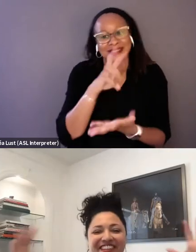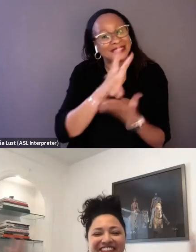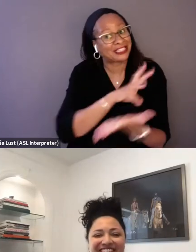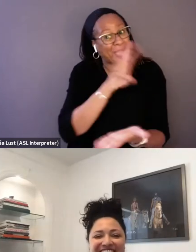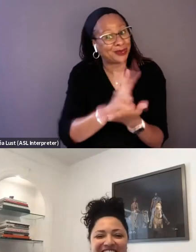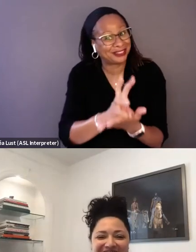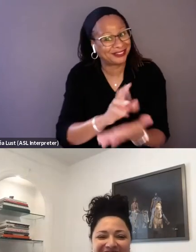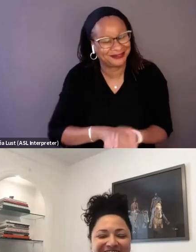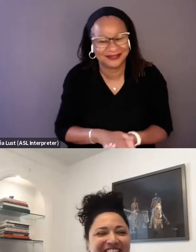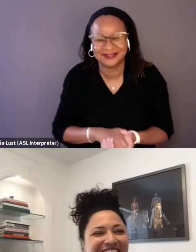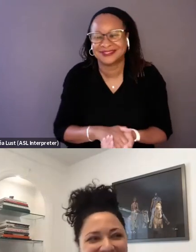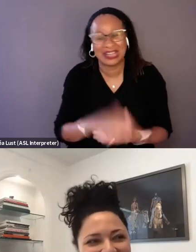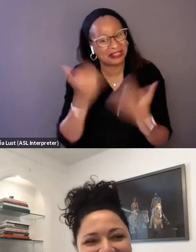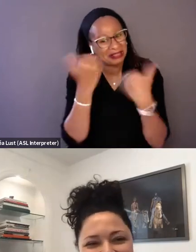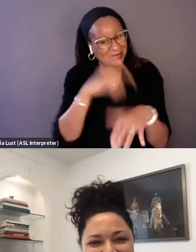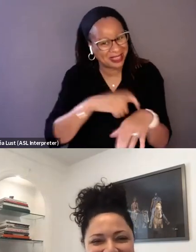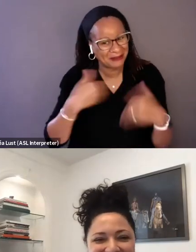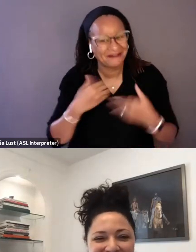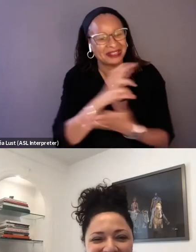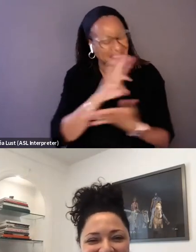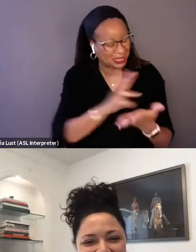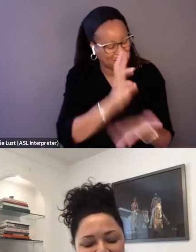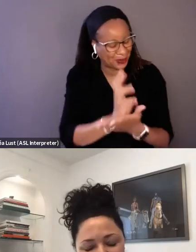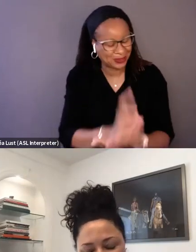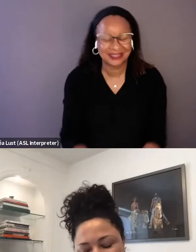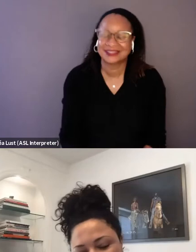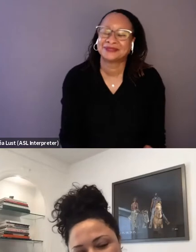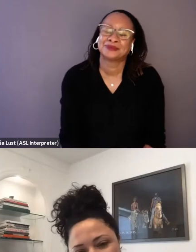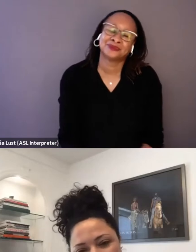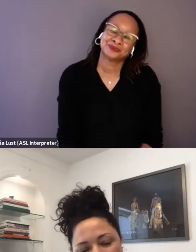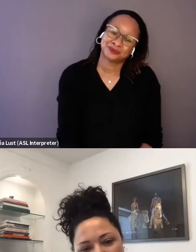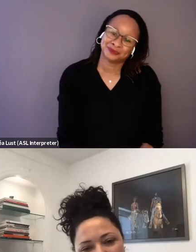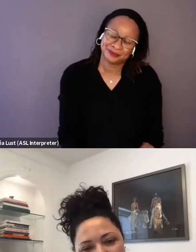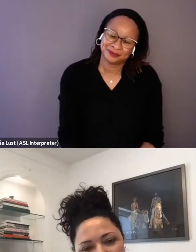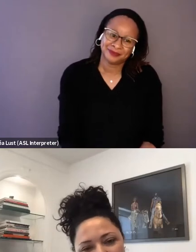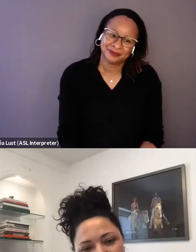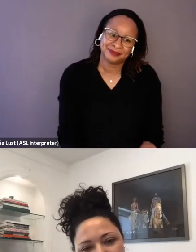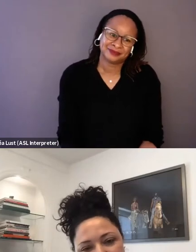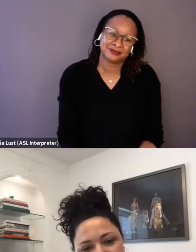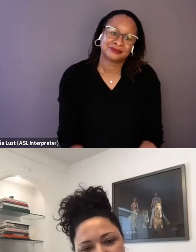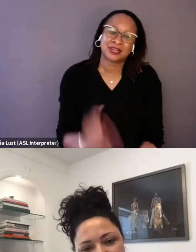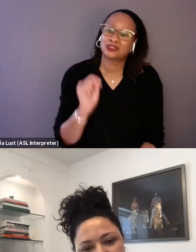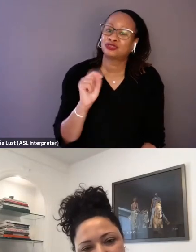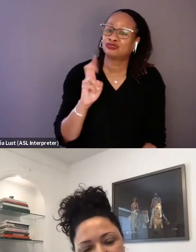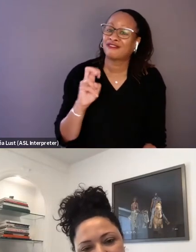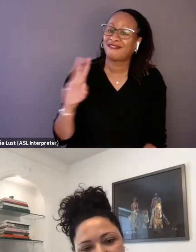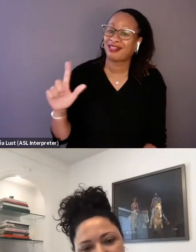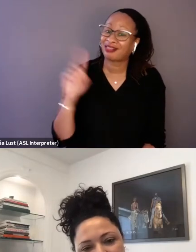within the time that we had to work on it. I'd love to know when you're speaking brought up a number